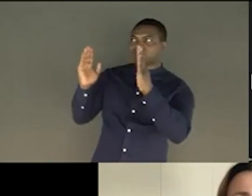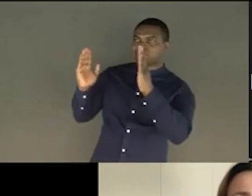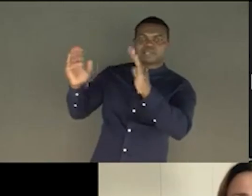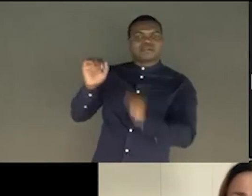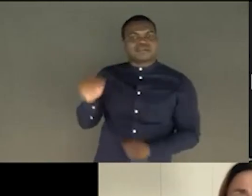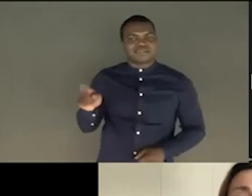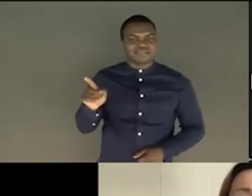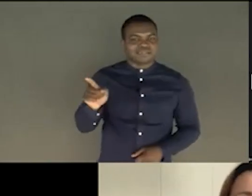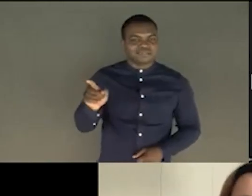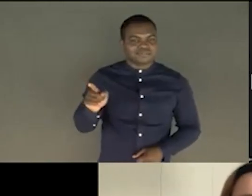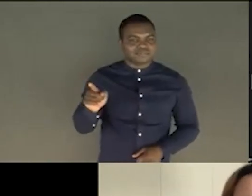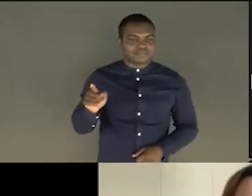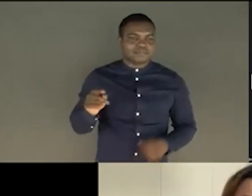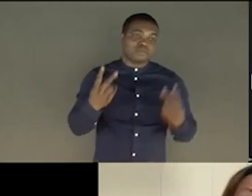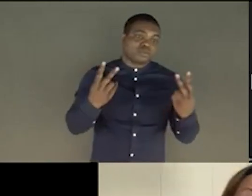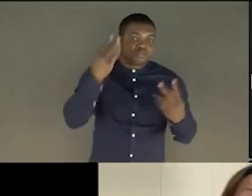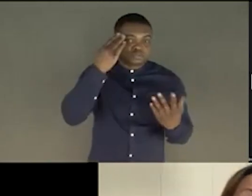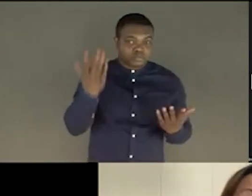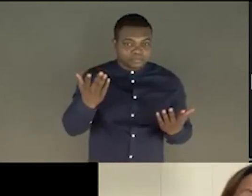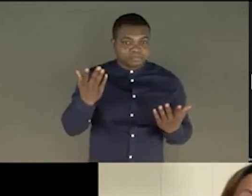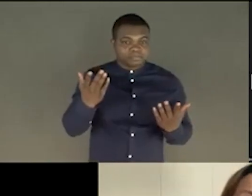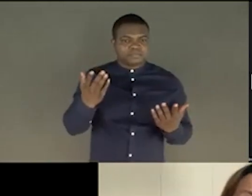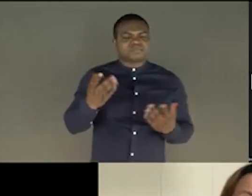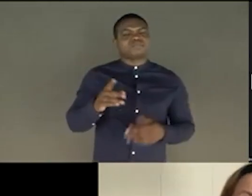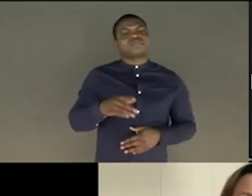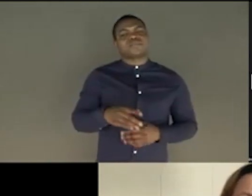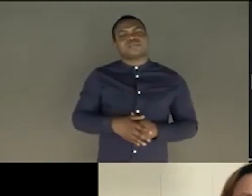of a limit to what you can do with structure and design and if it's kind